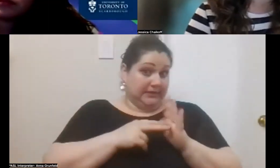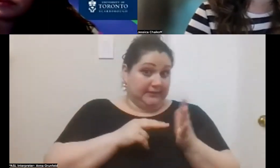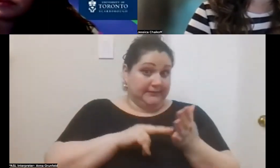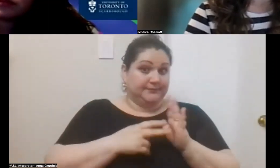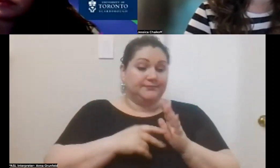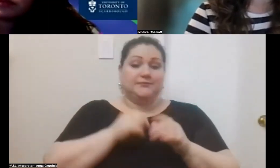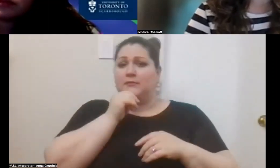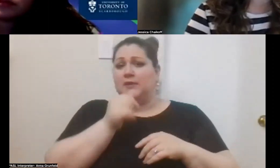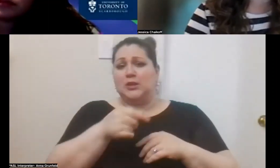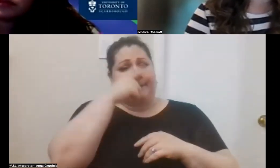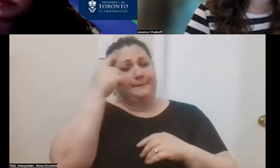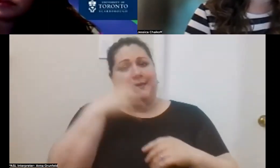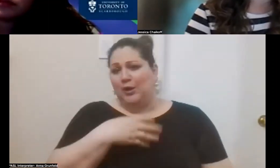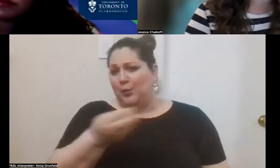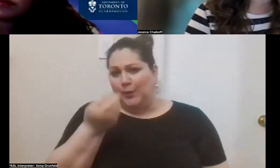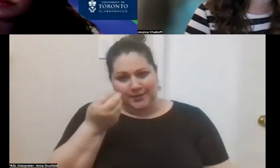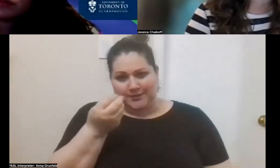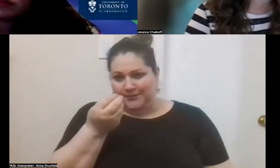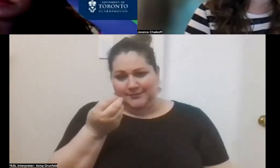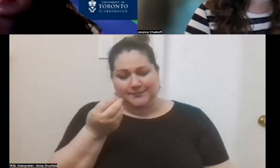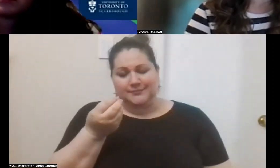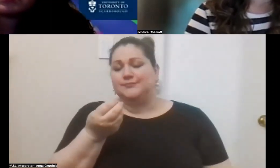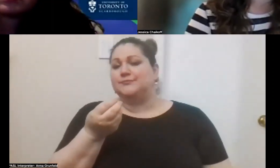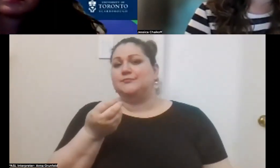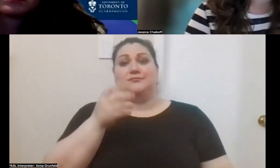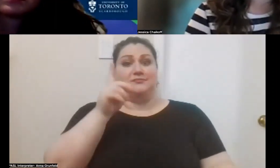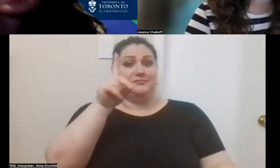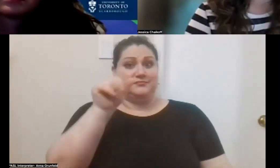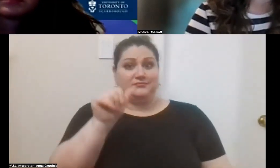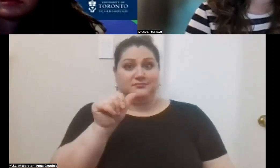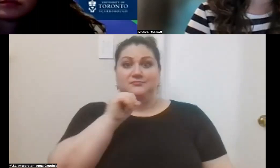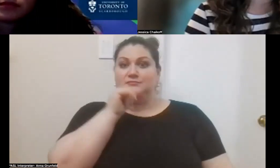Disability is not a monolith experience.